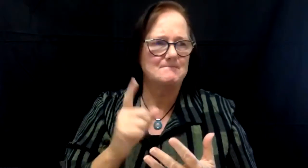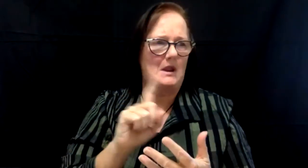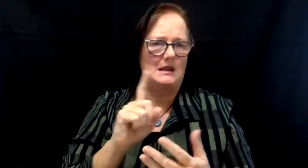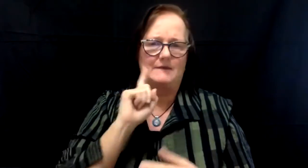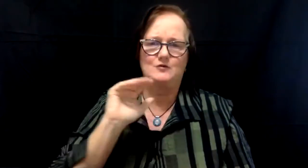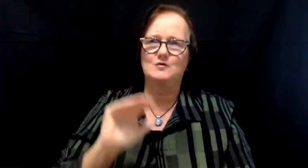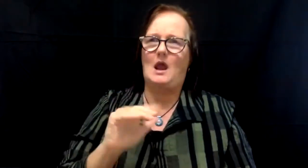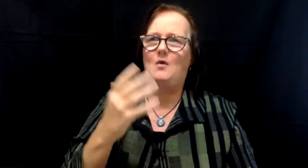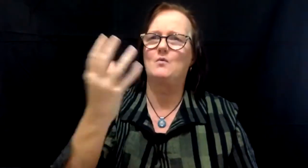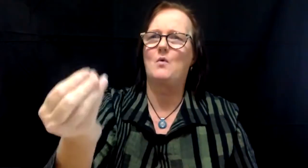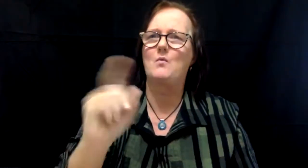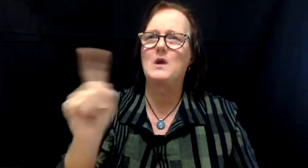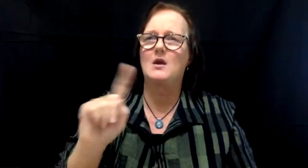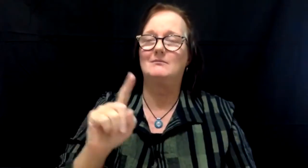Where can the Deaf children go?